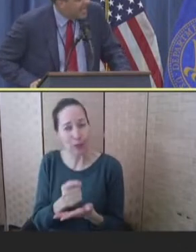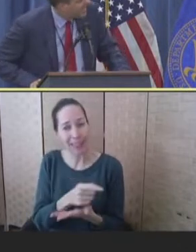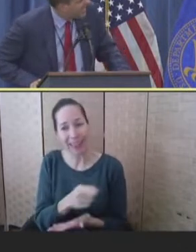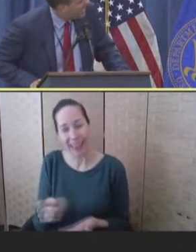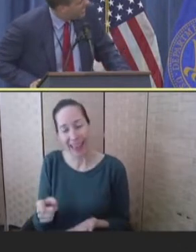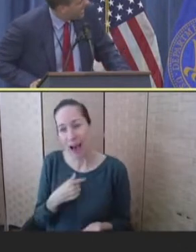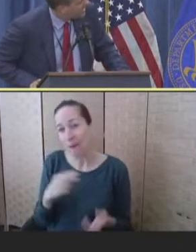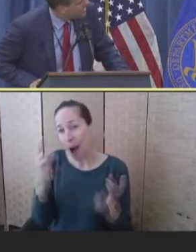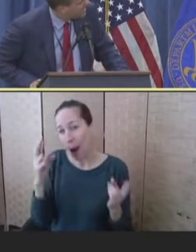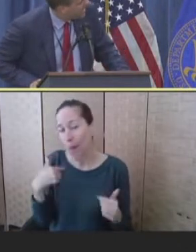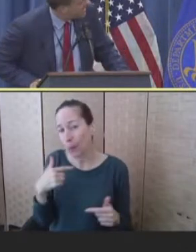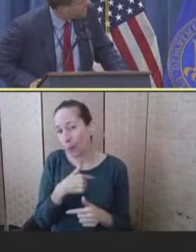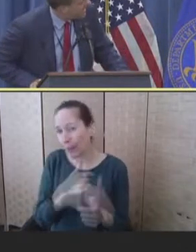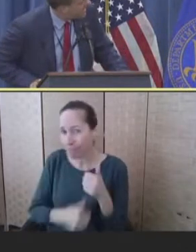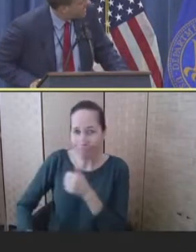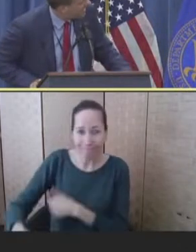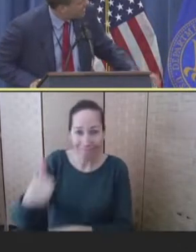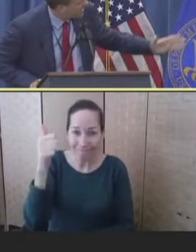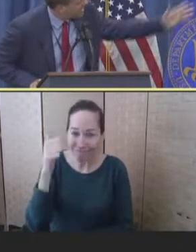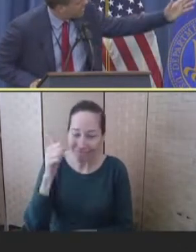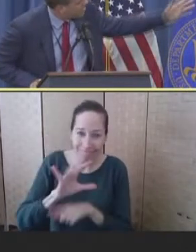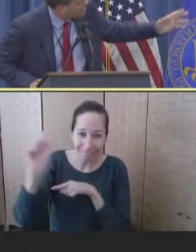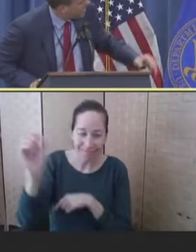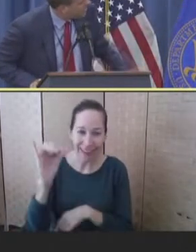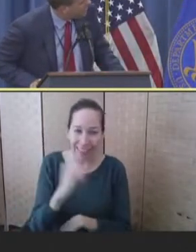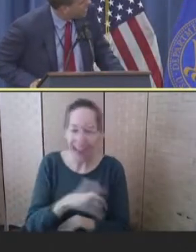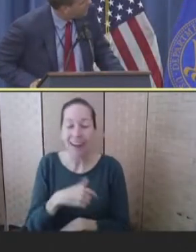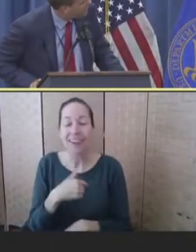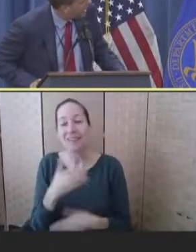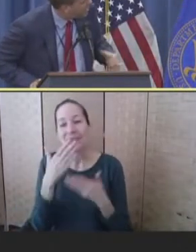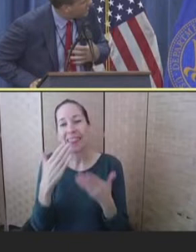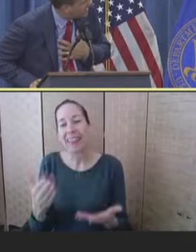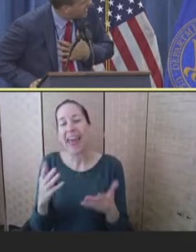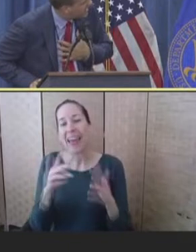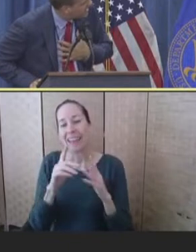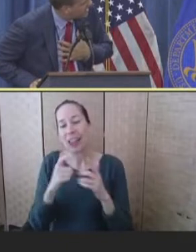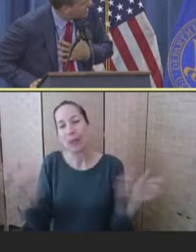And I should say that, you know, I think the huge team of my own and the NIAID clinical